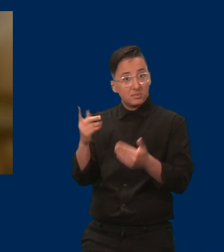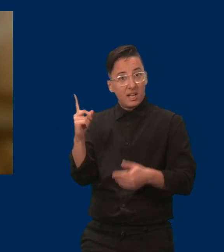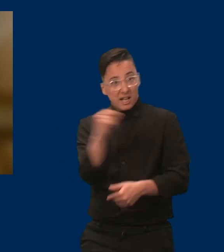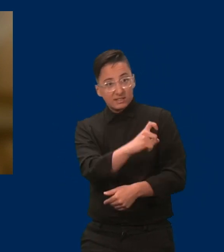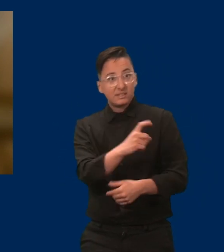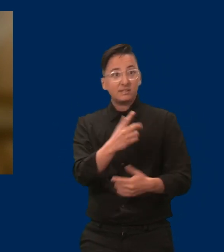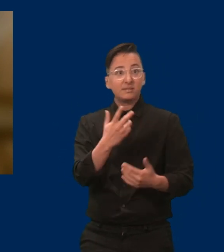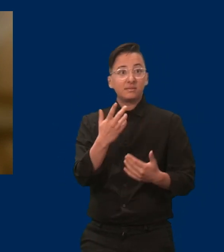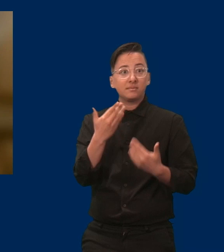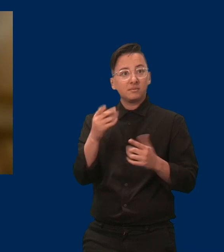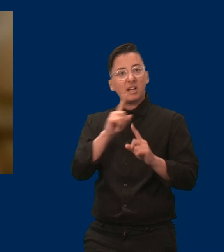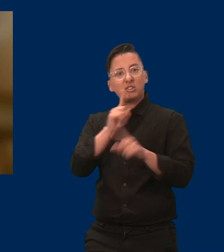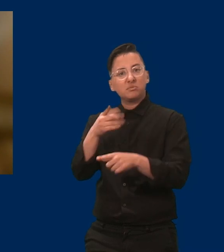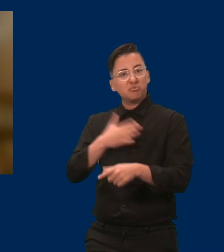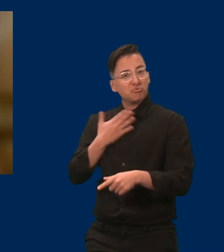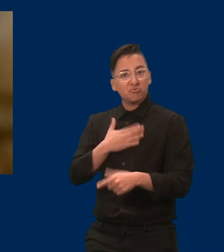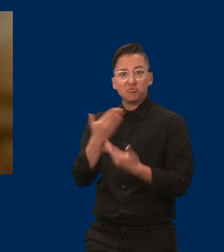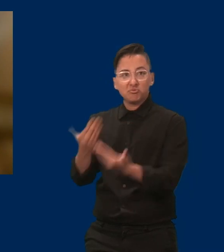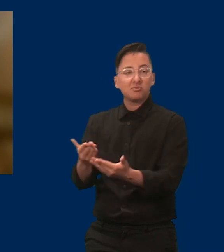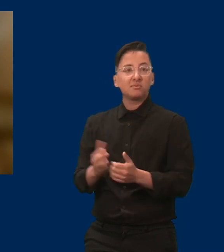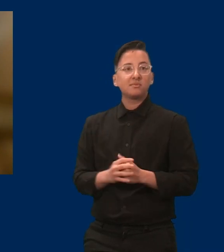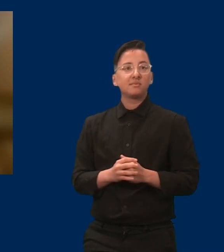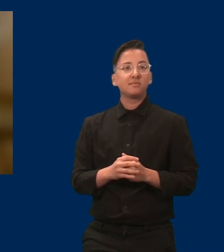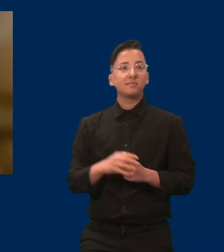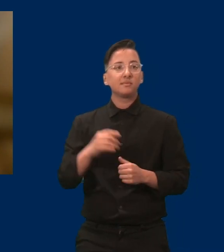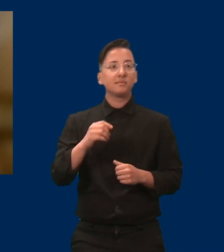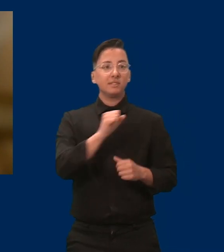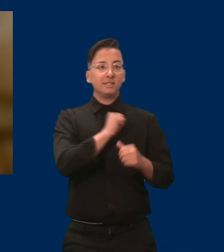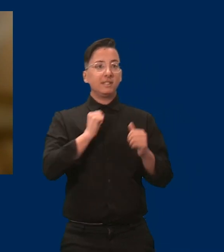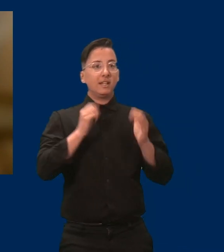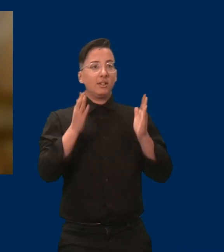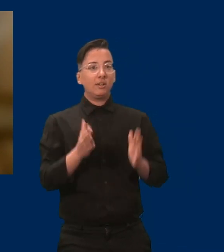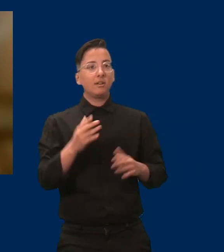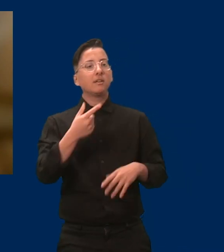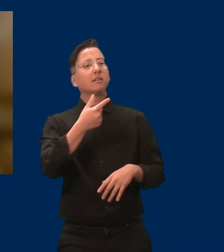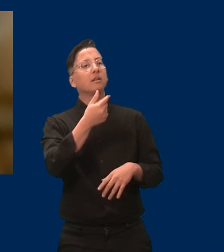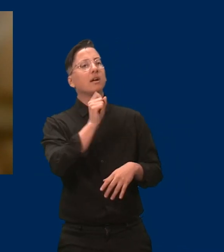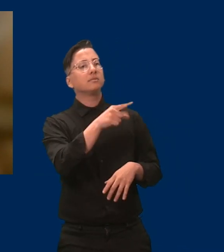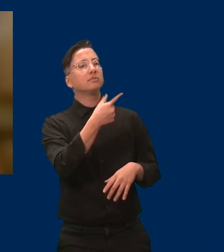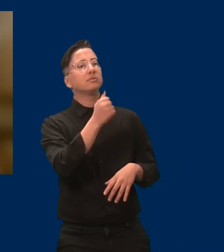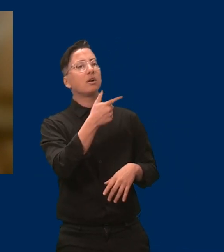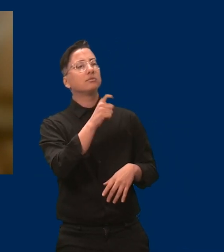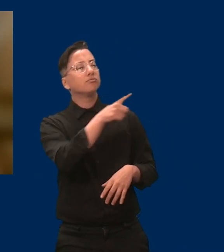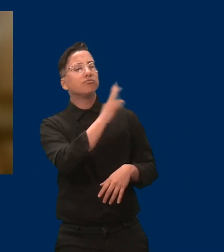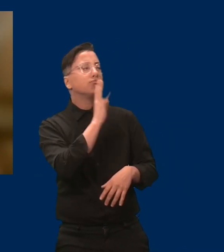(John) Absolutely. What's the most important thing, Gage, when you talk about college? What is the most-- two things.